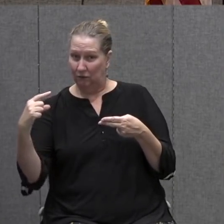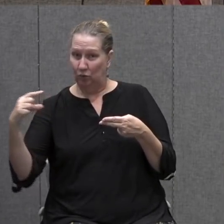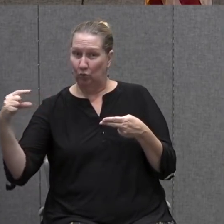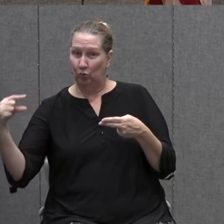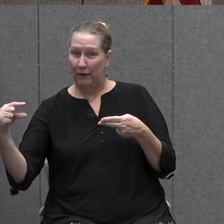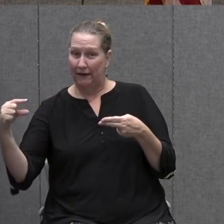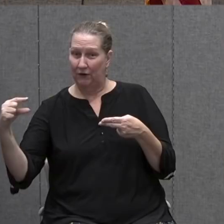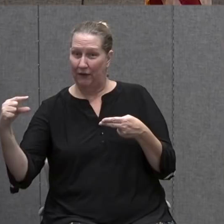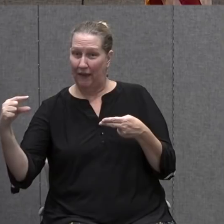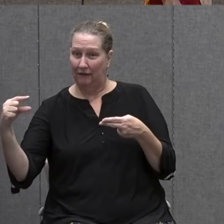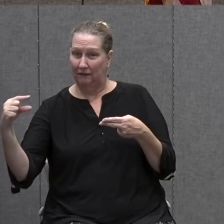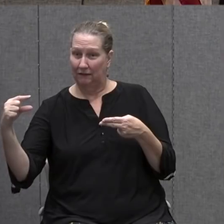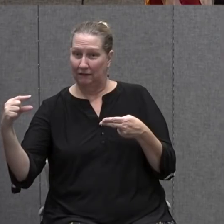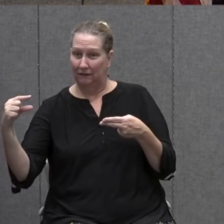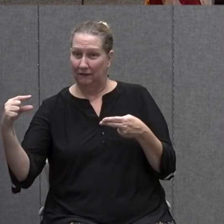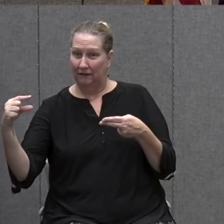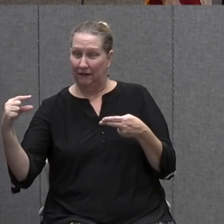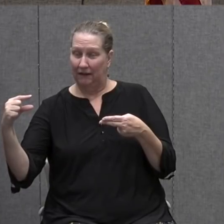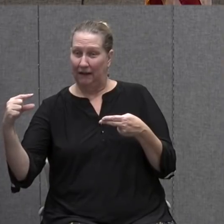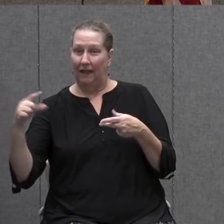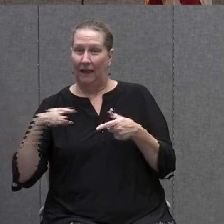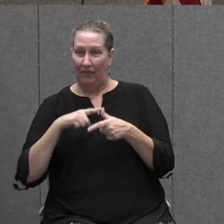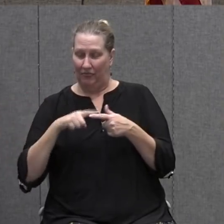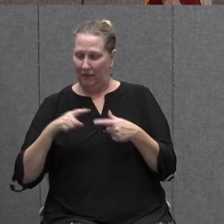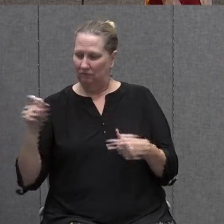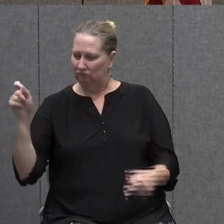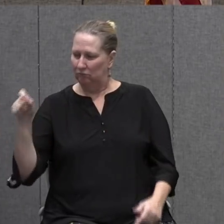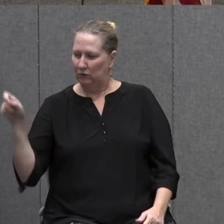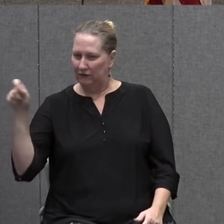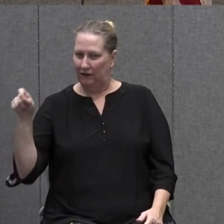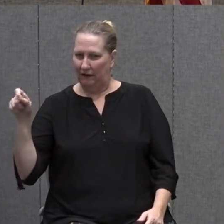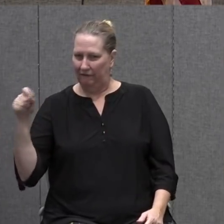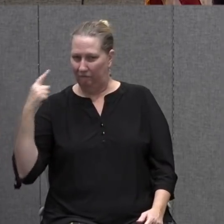And then I used kind of like a bullseye to show the letter O.